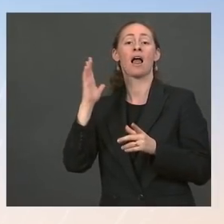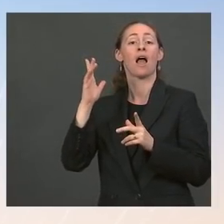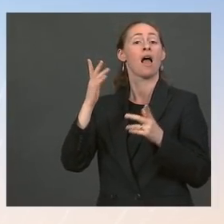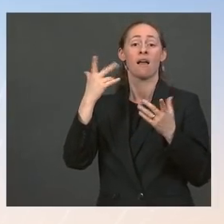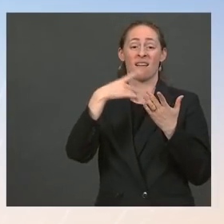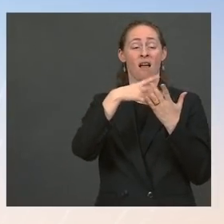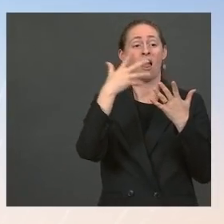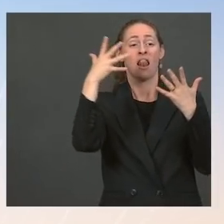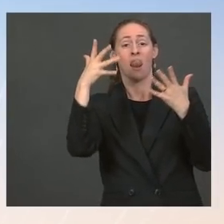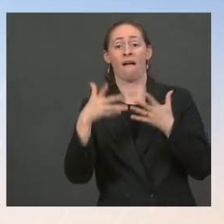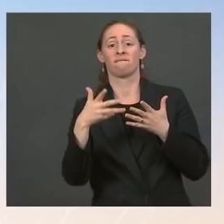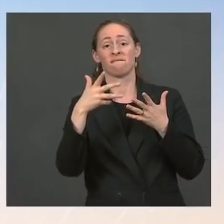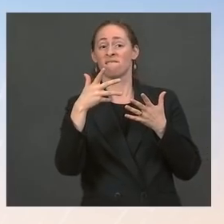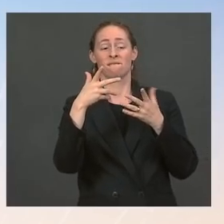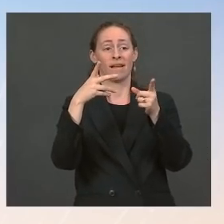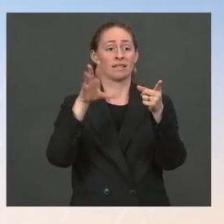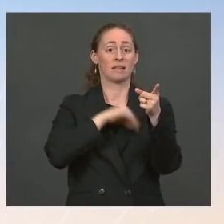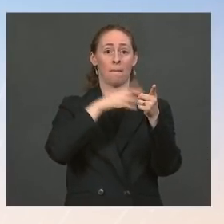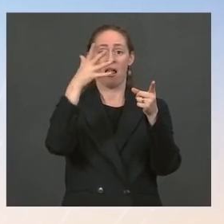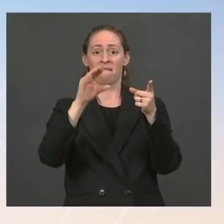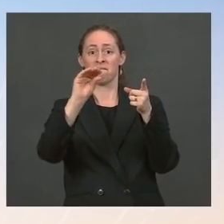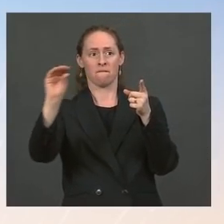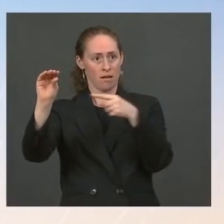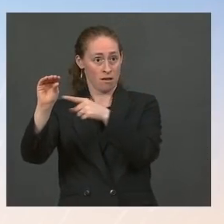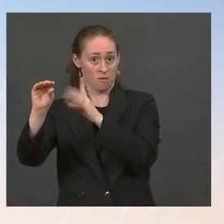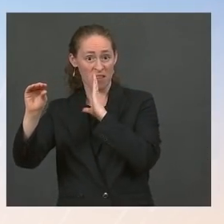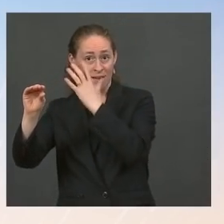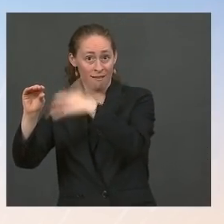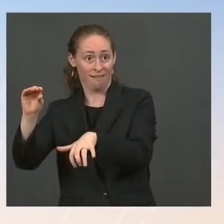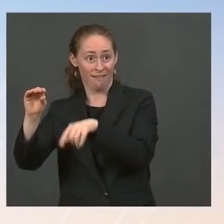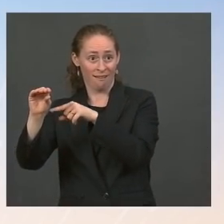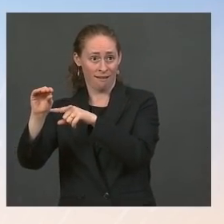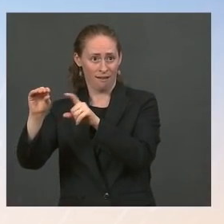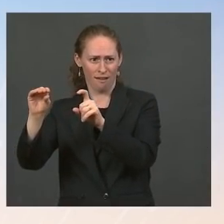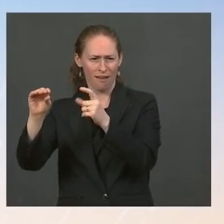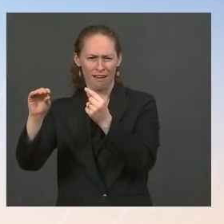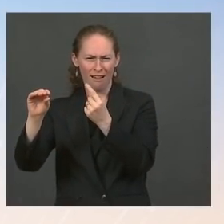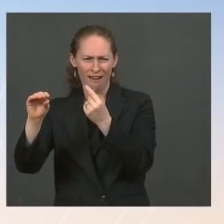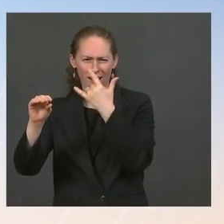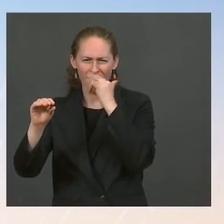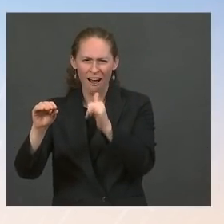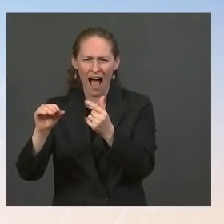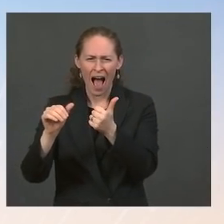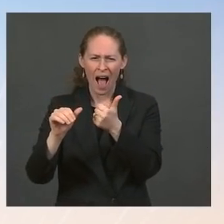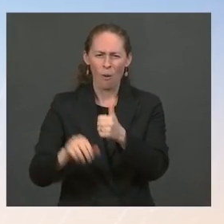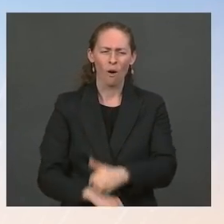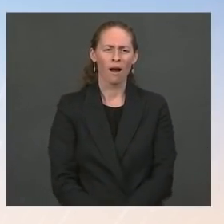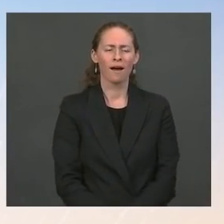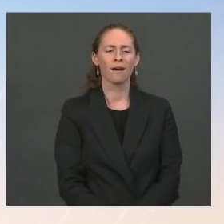What did he mean by that? Ms. Psaki: He wasn't giving a -- predicting a legislative vehicle. I think what he was conveying is: